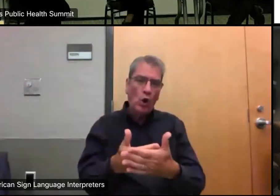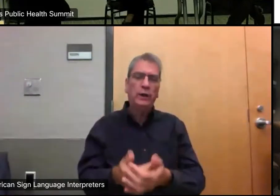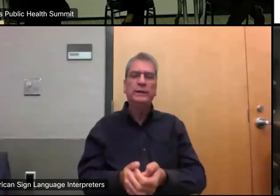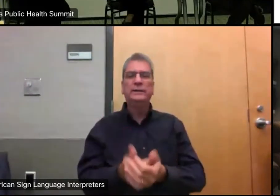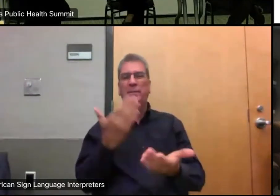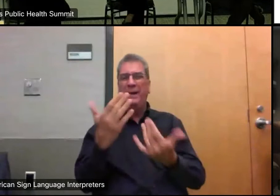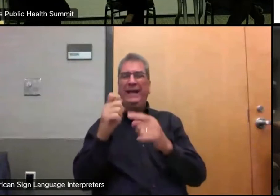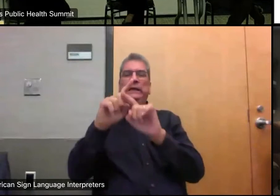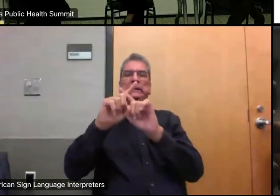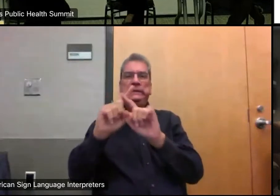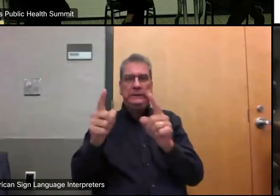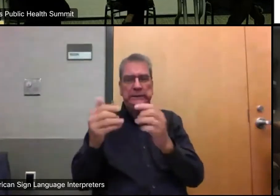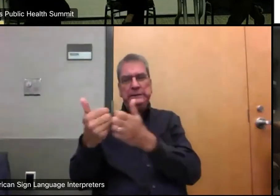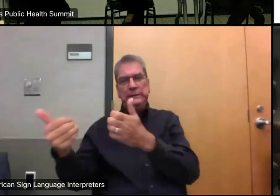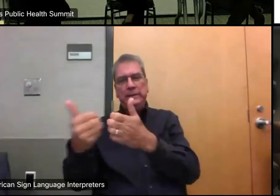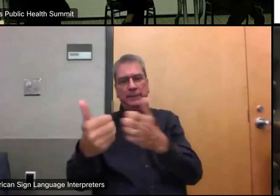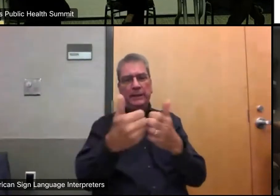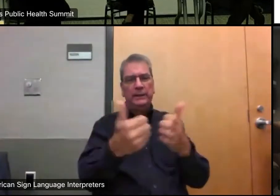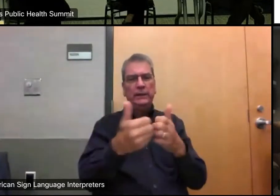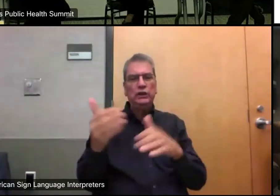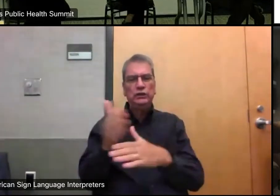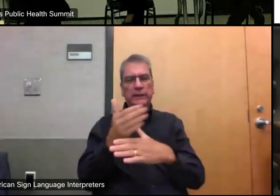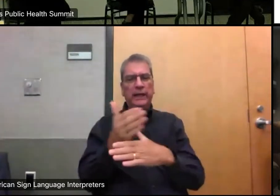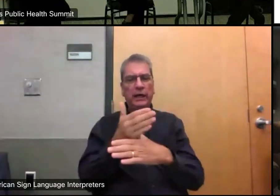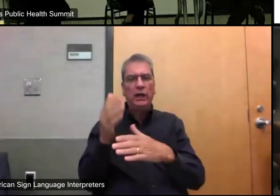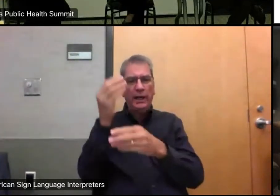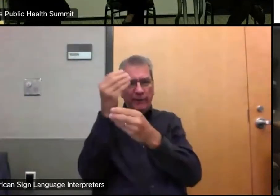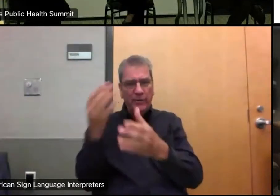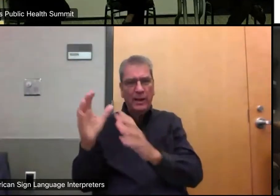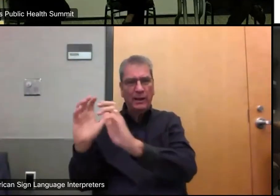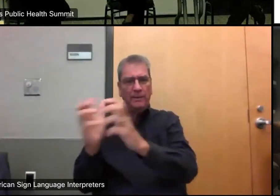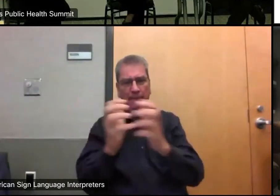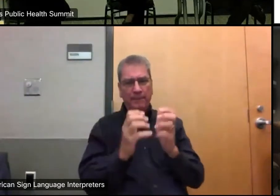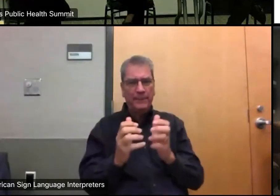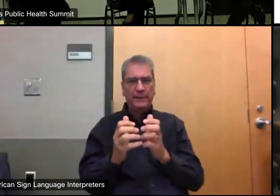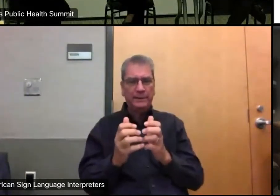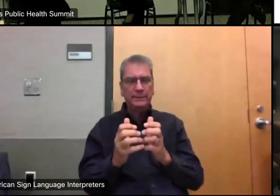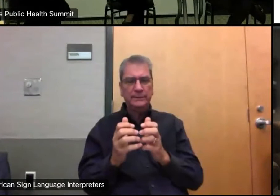different forums to share that information. And keeping the information for the public